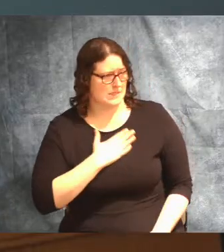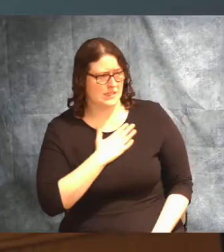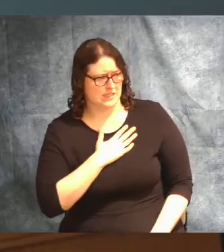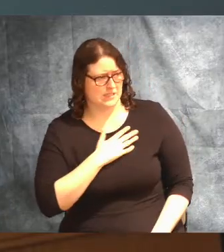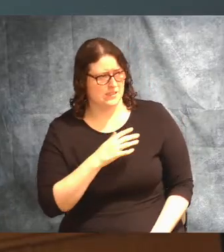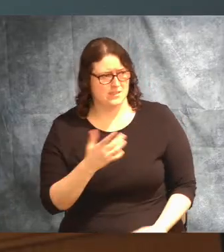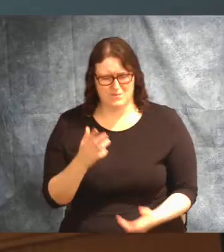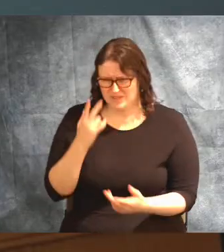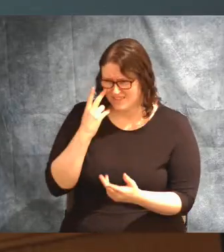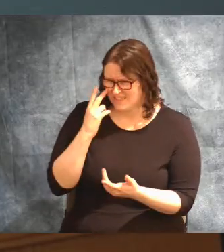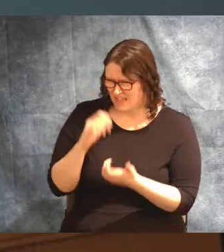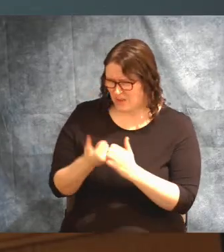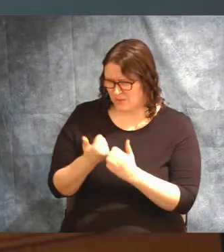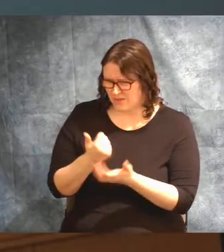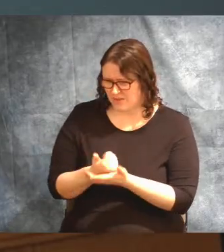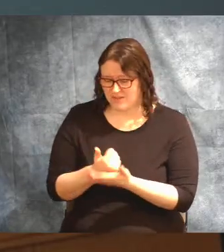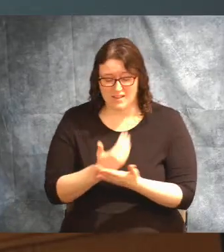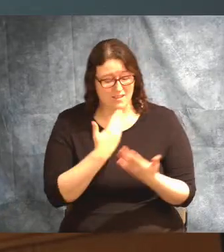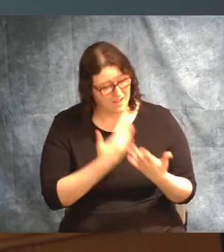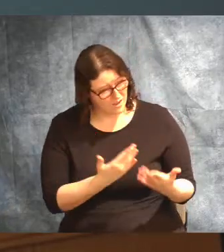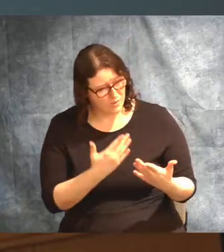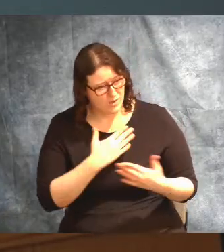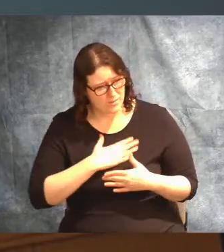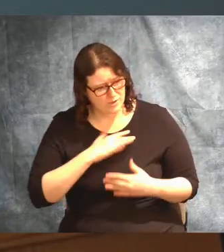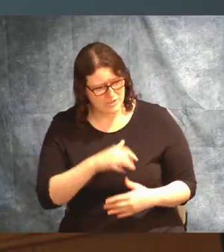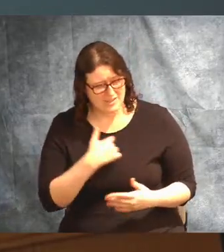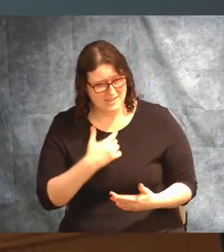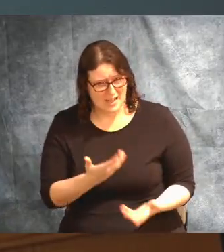we can help. Okay. Thank you. I appreciate it because I need to know. Can you tell us